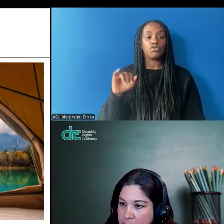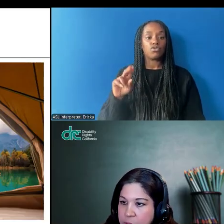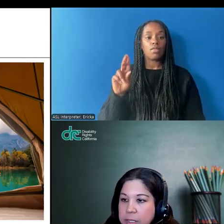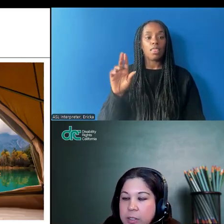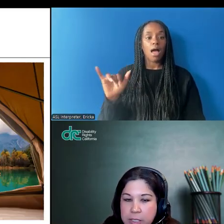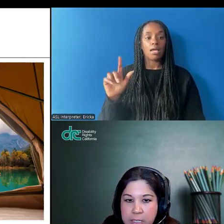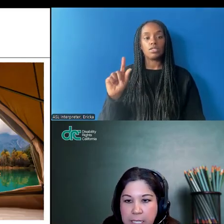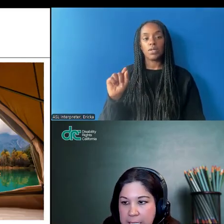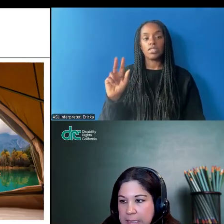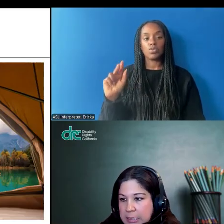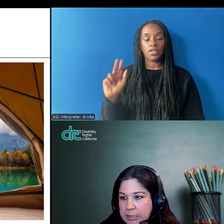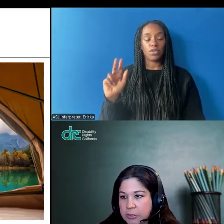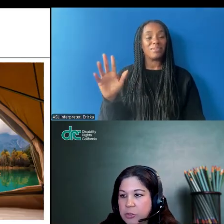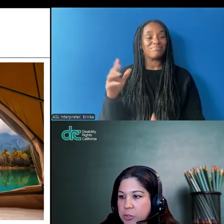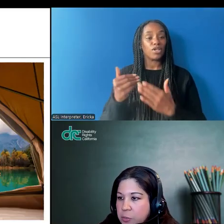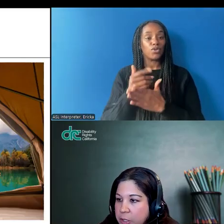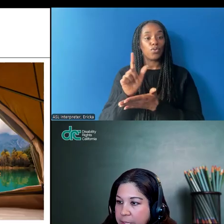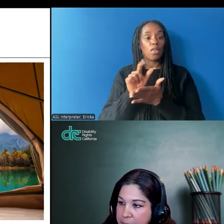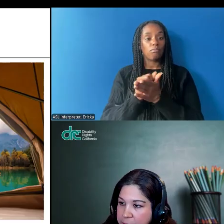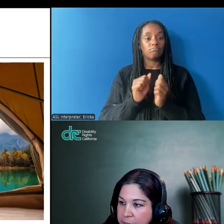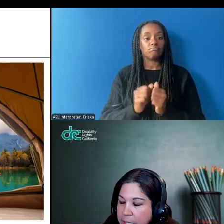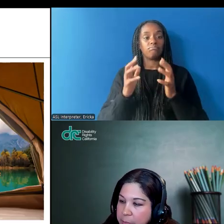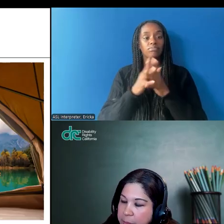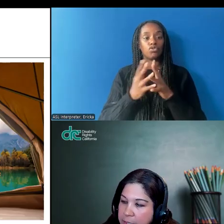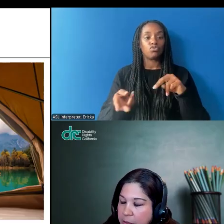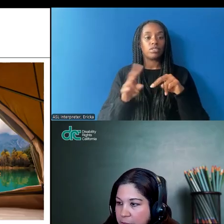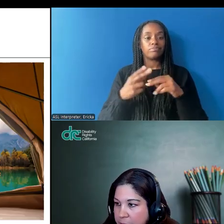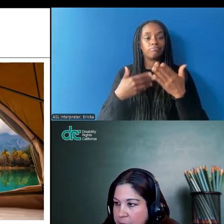to increase the access to social recreation, camping, art,